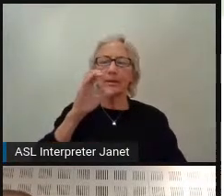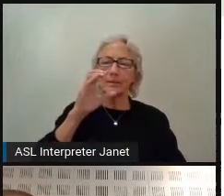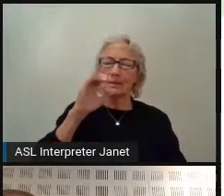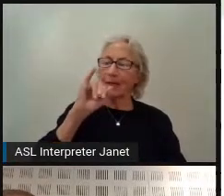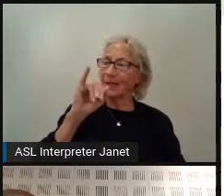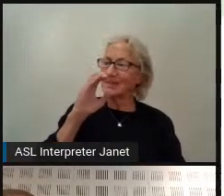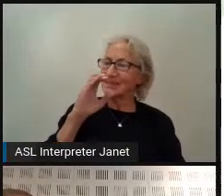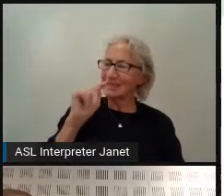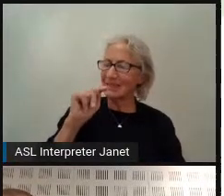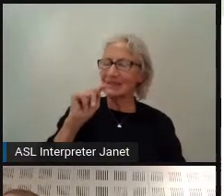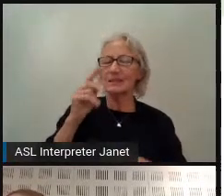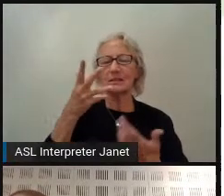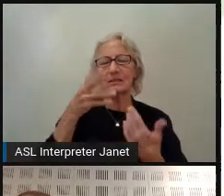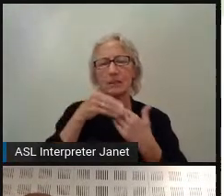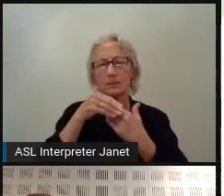More than 30